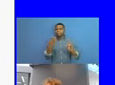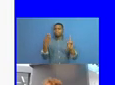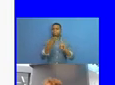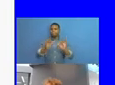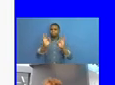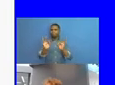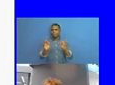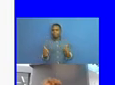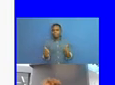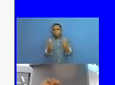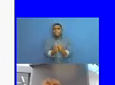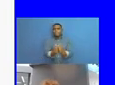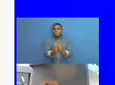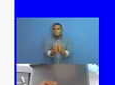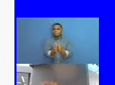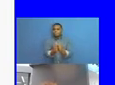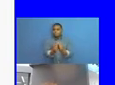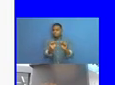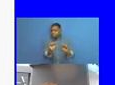and it could look like this when it's filled in.